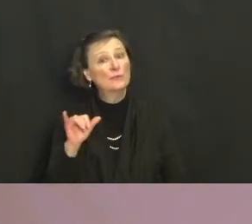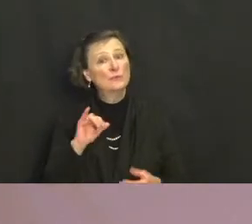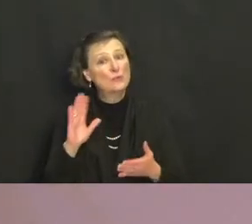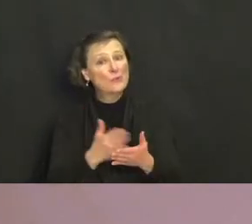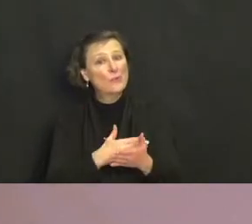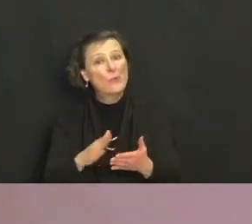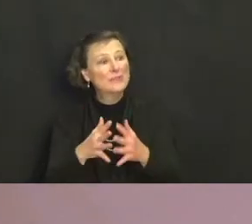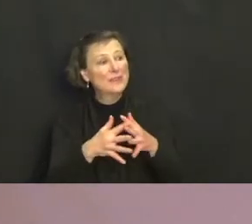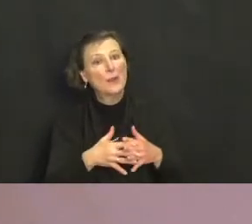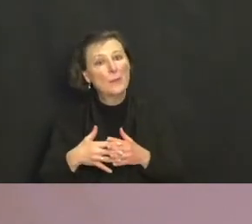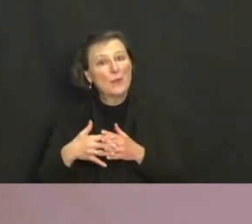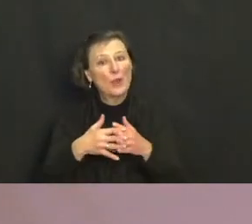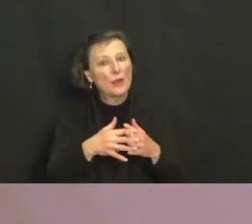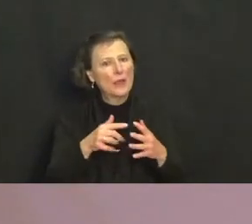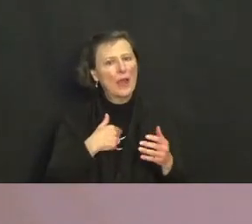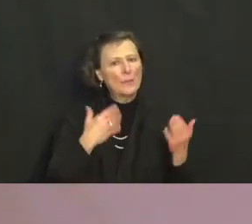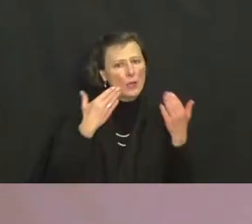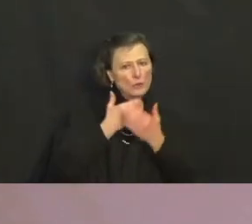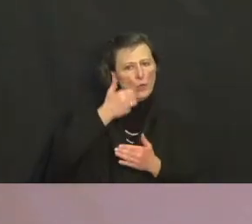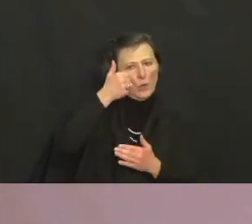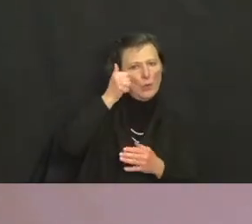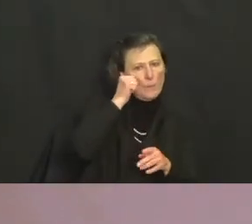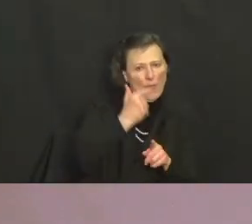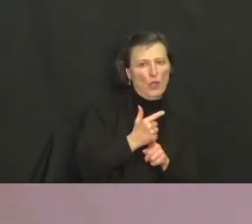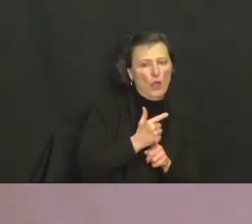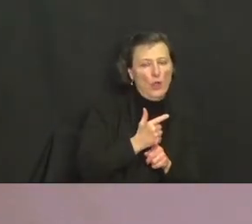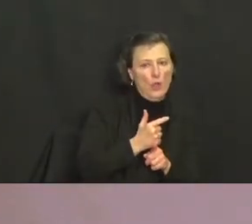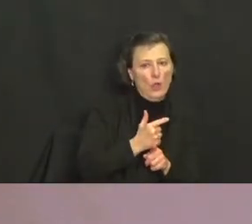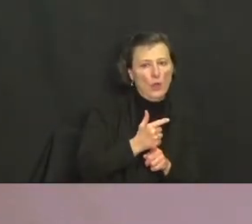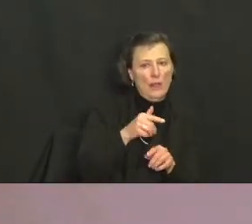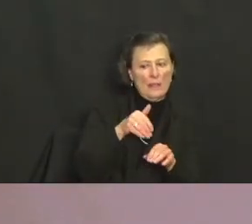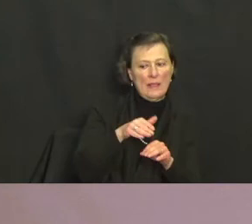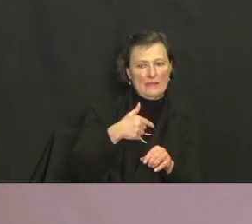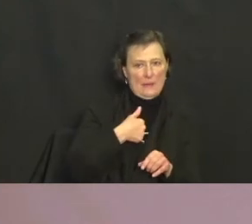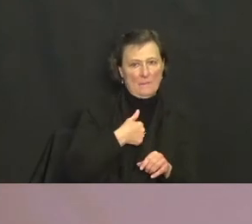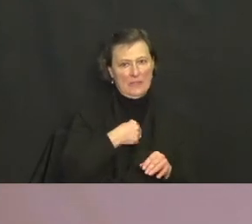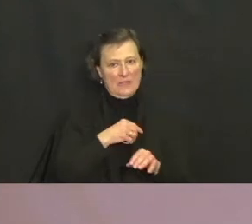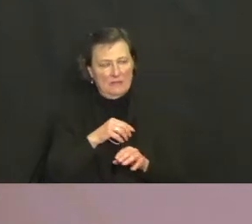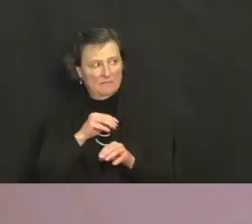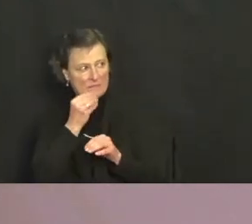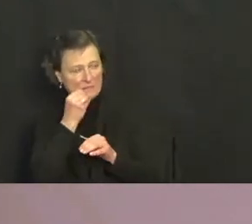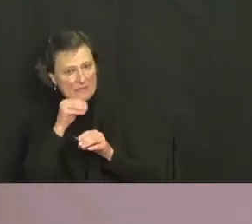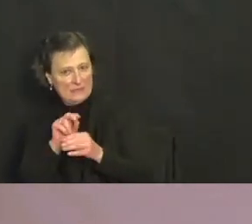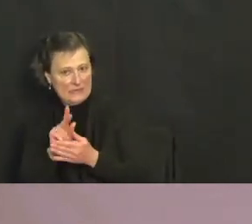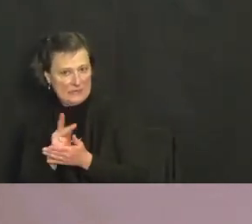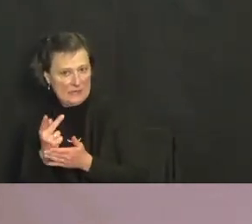I am the darker brother. They send me to eat in the kitchen, when company comes.